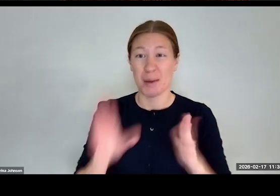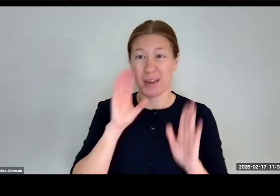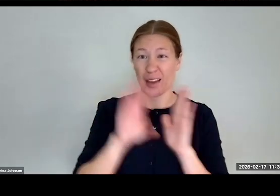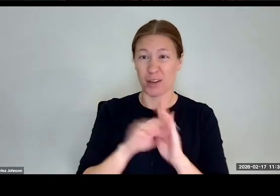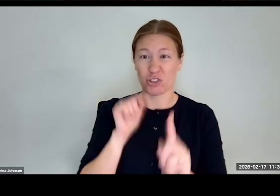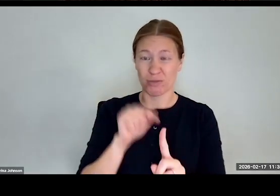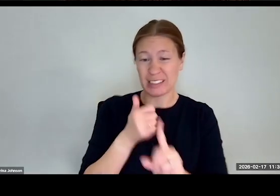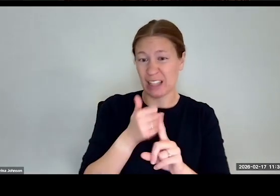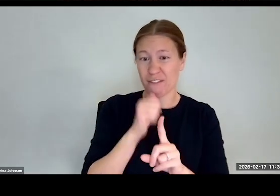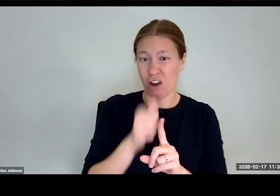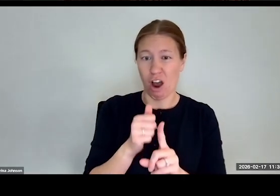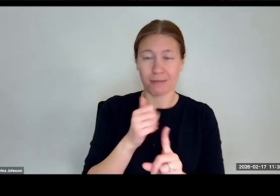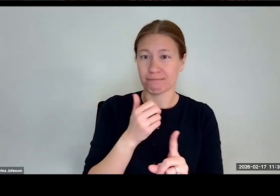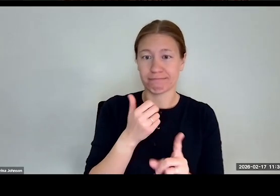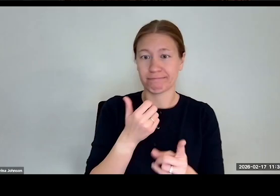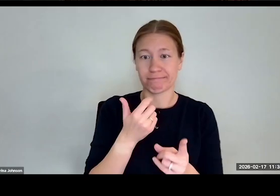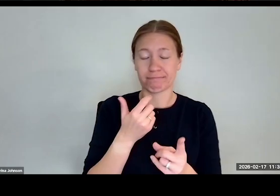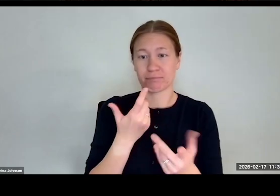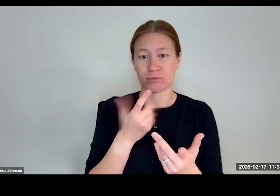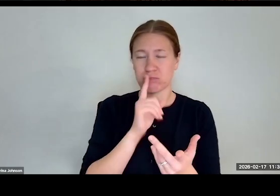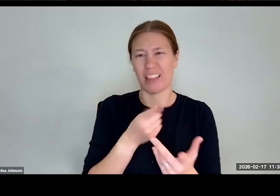Currently color does mean things to people.